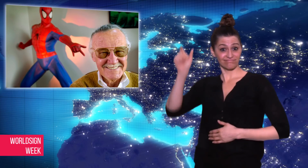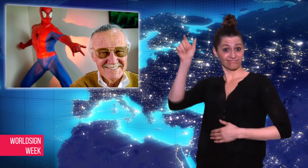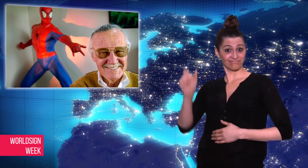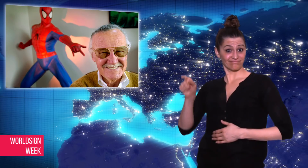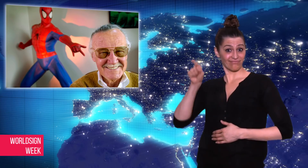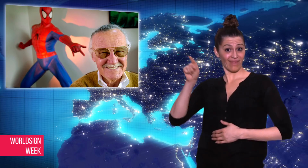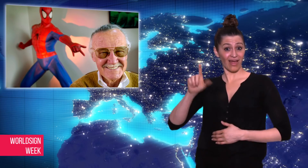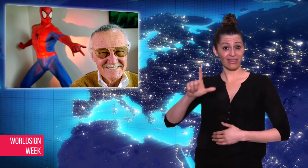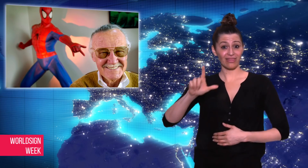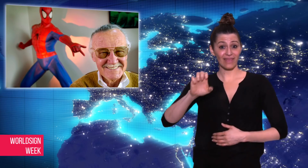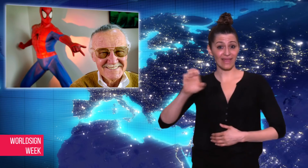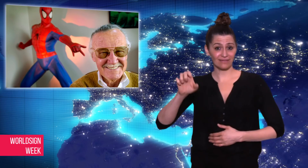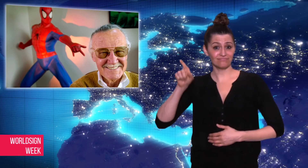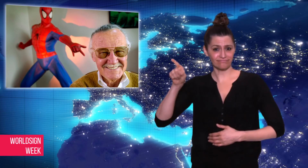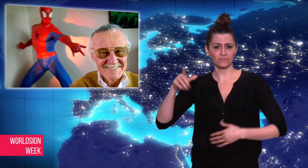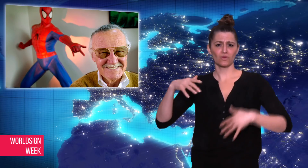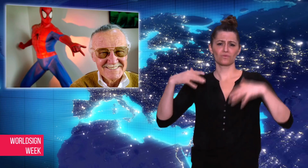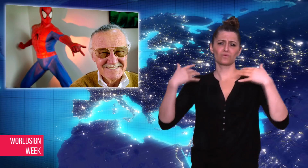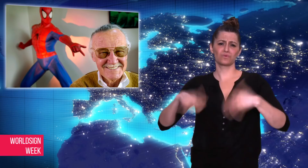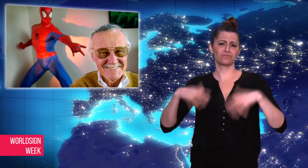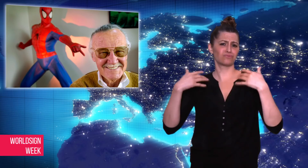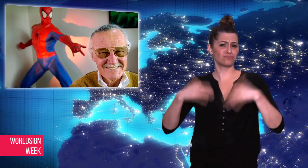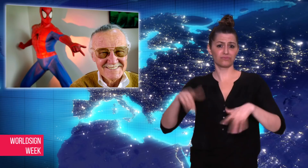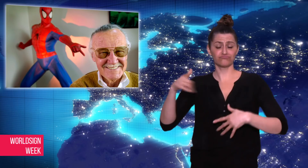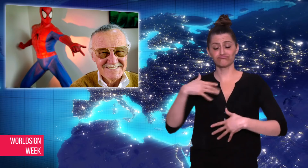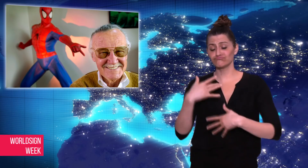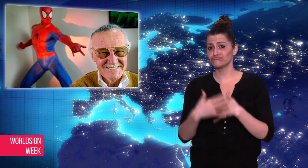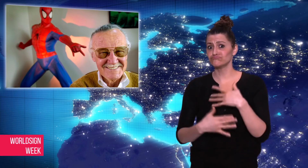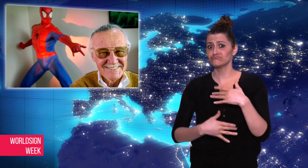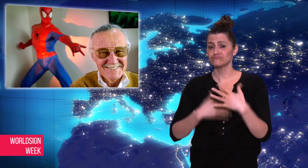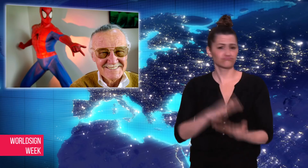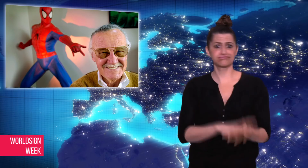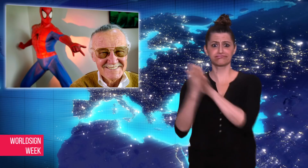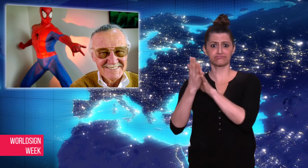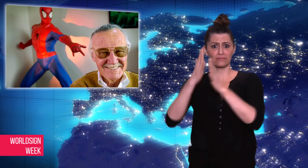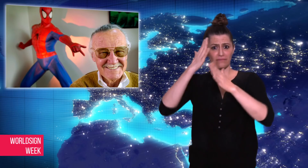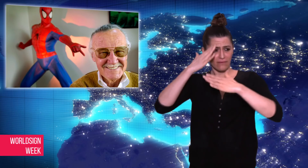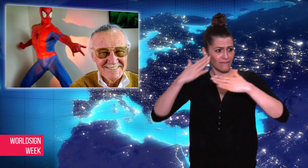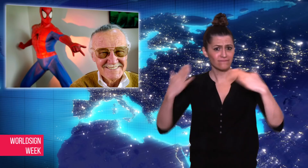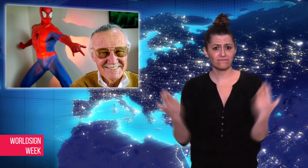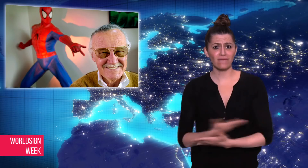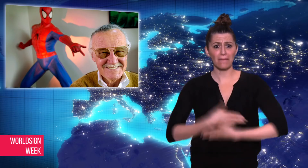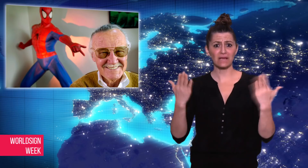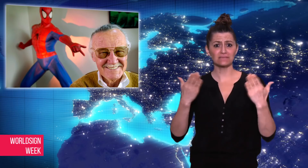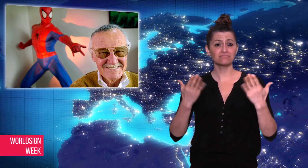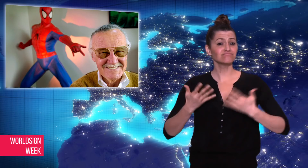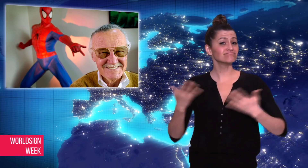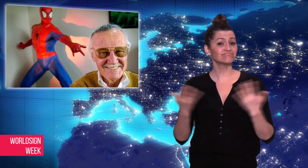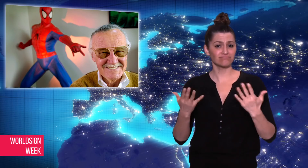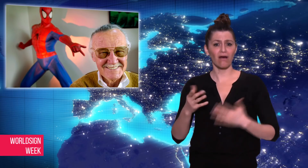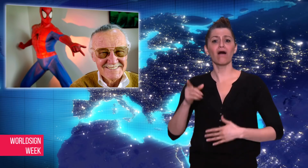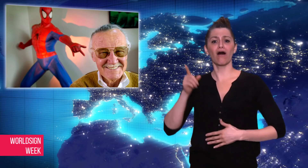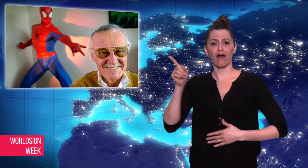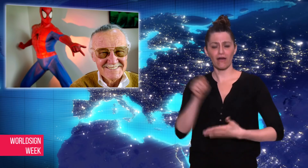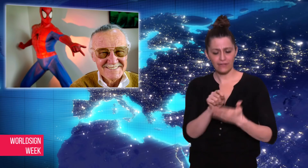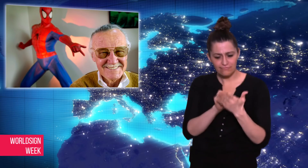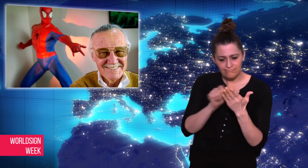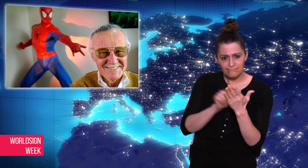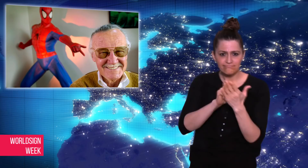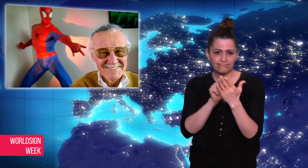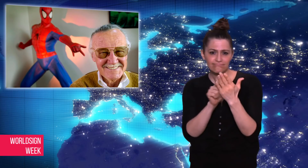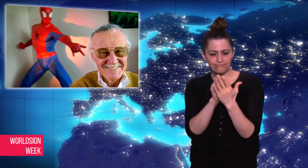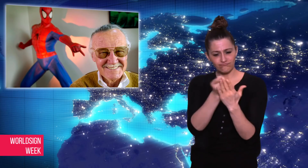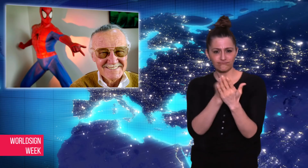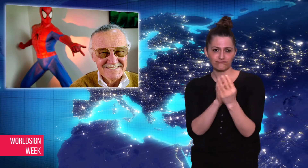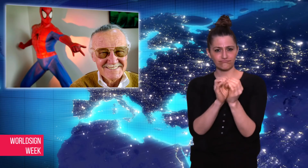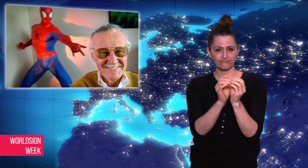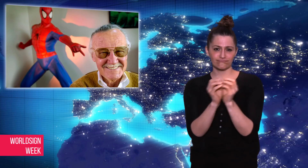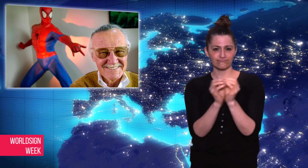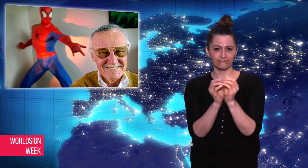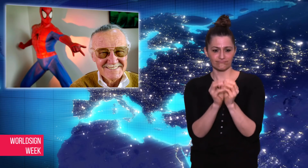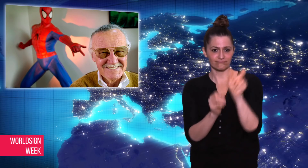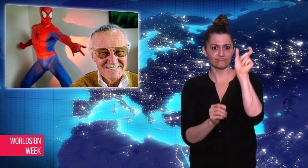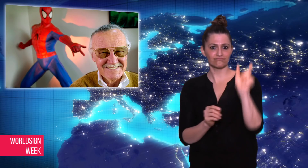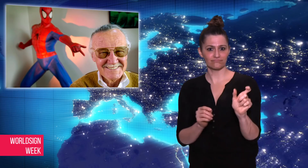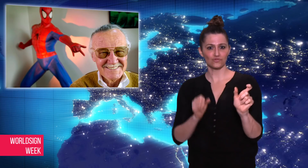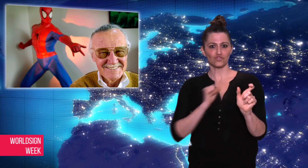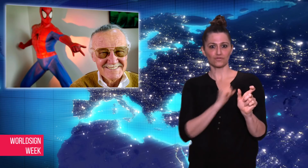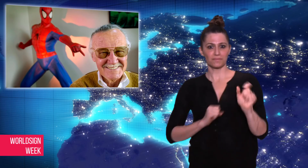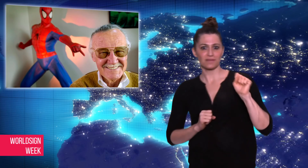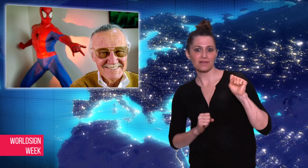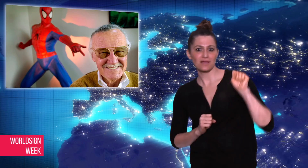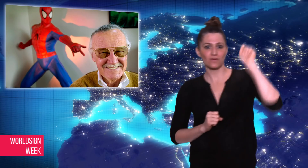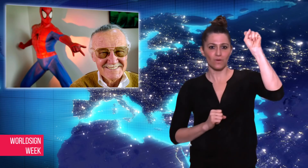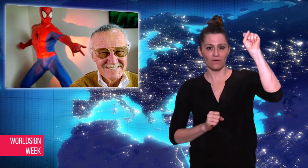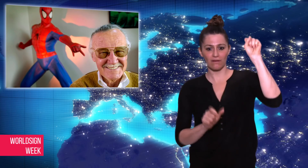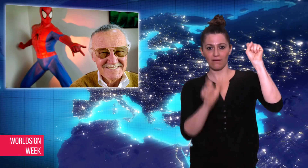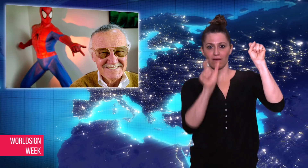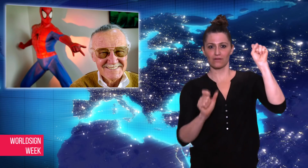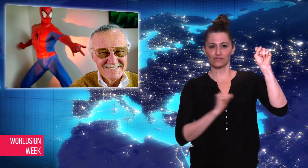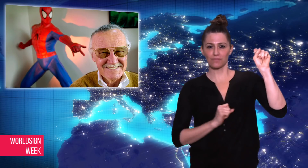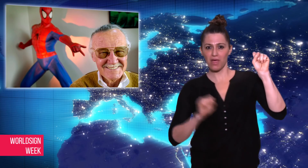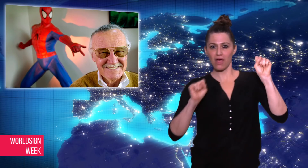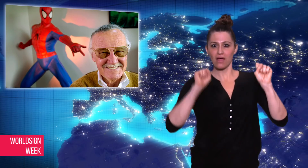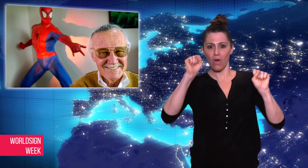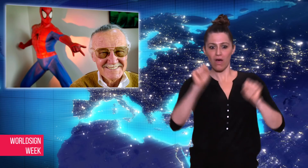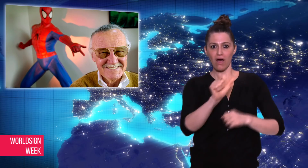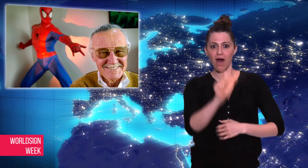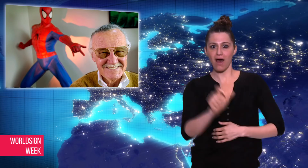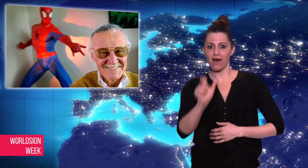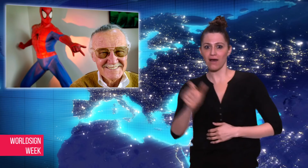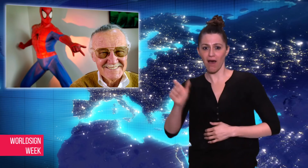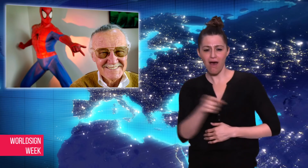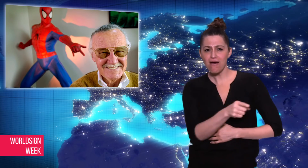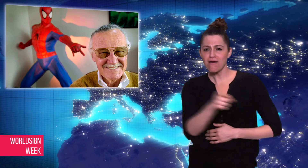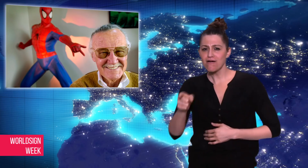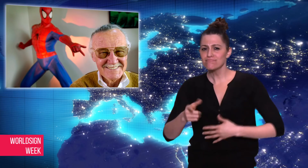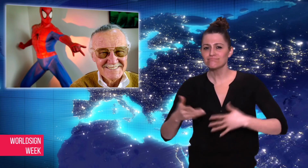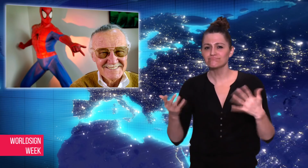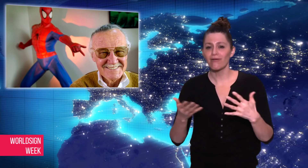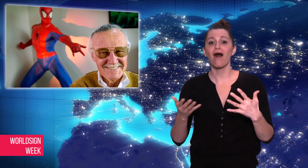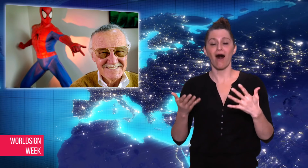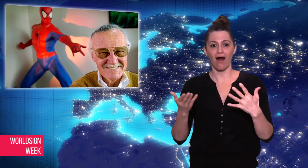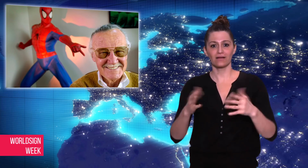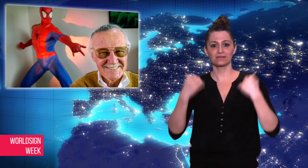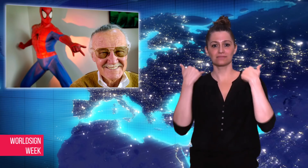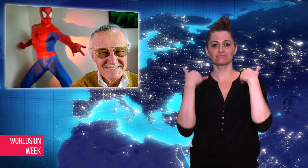Lee became famous for portraying the superheroes